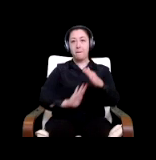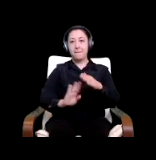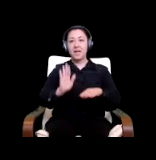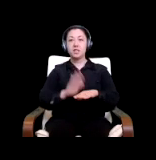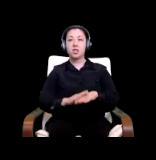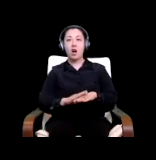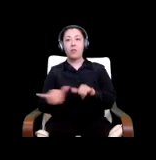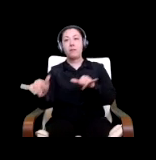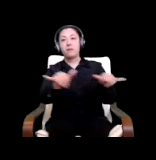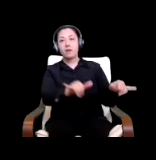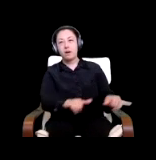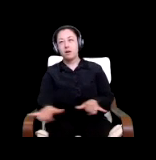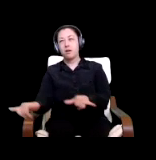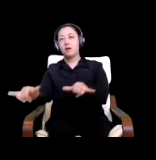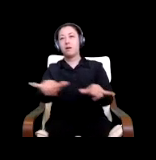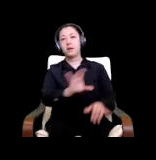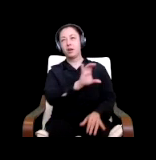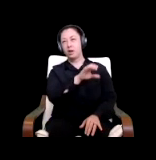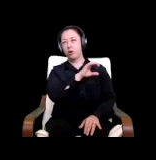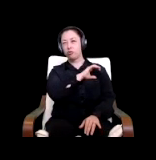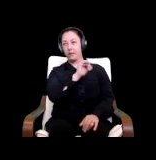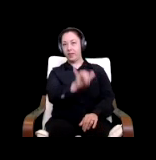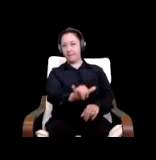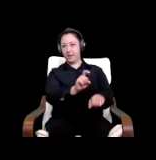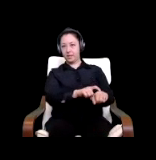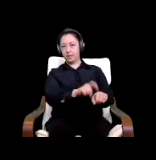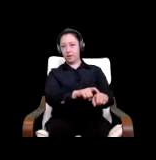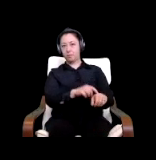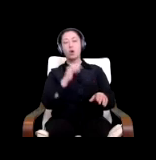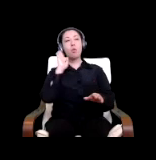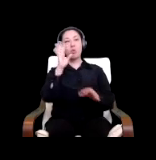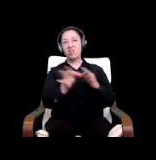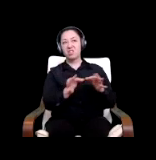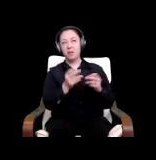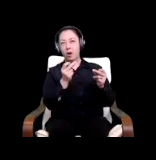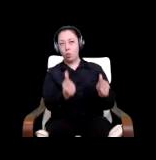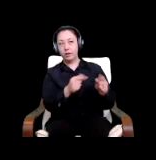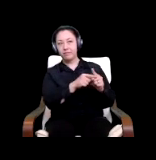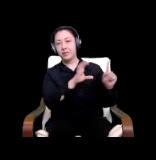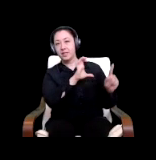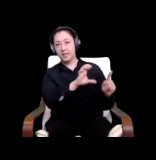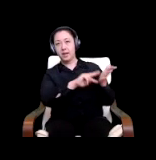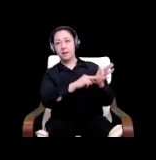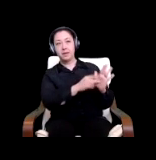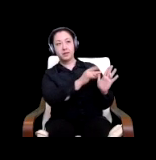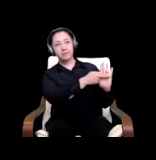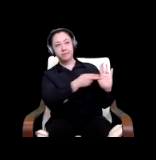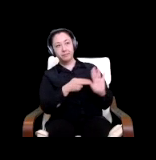at the time. We will briefly go through those. C is for Coloboma of the eye, meaning a portion of